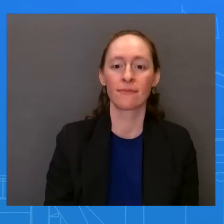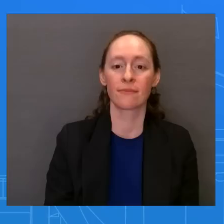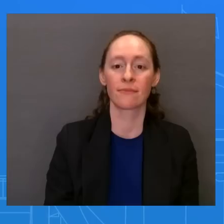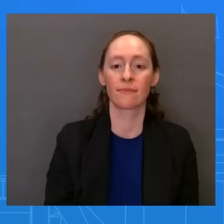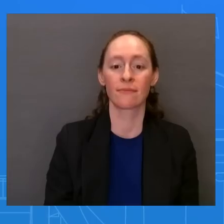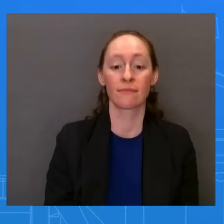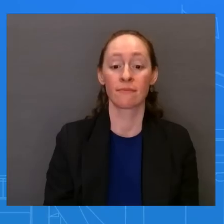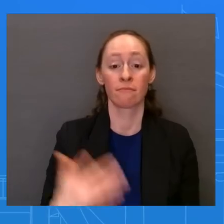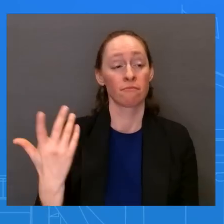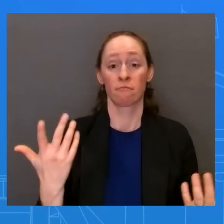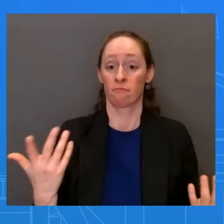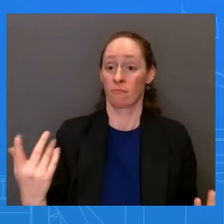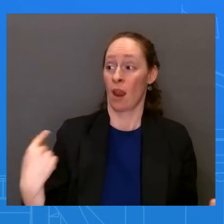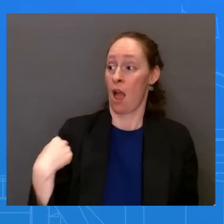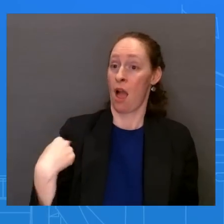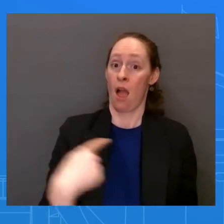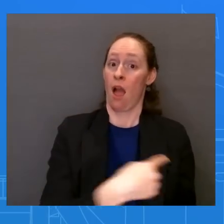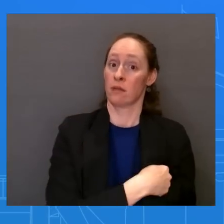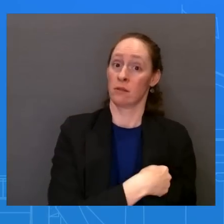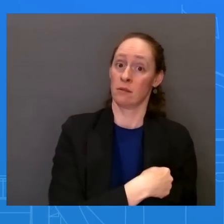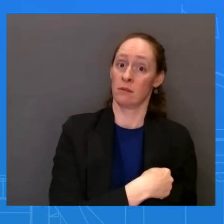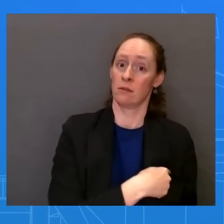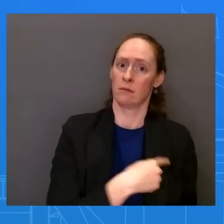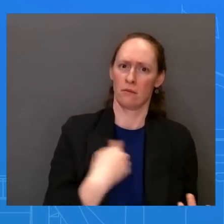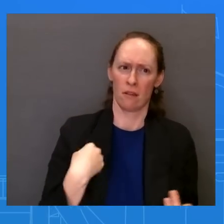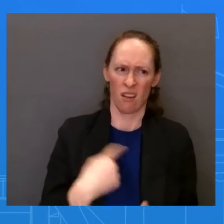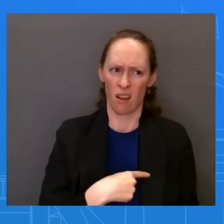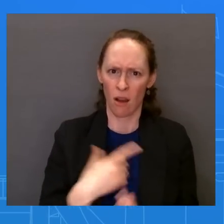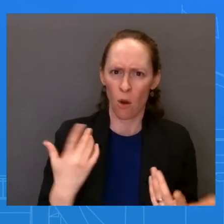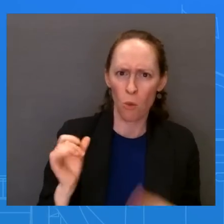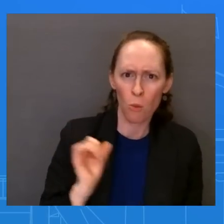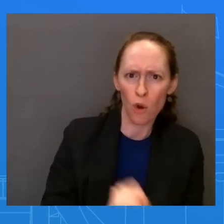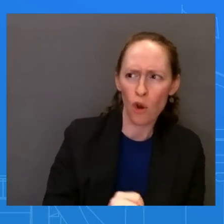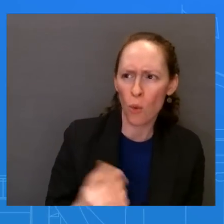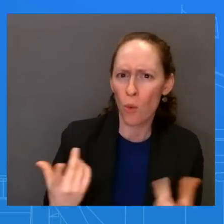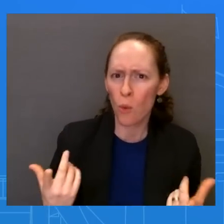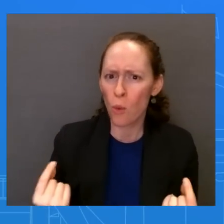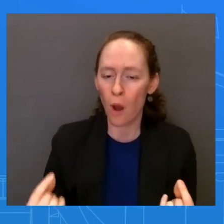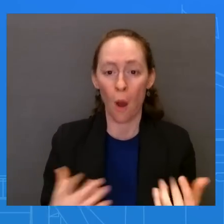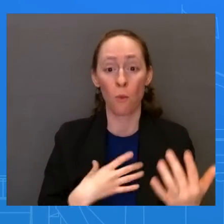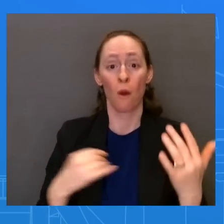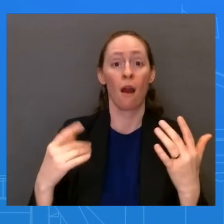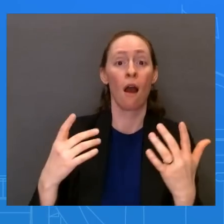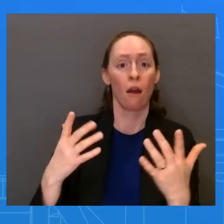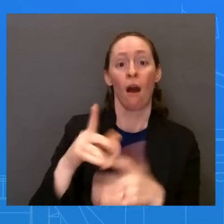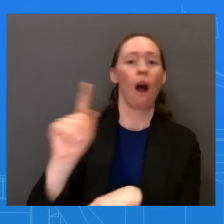what we're doing here, I would refer you to the White House Counsel's Office. And let me remind you this is -- this is --